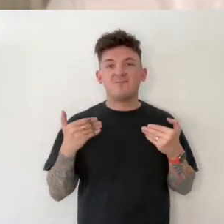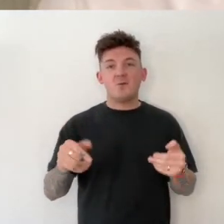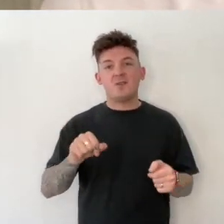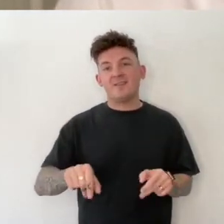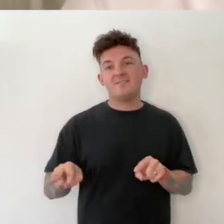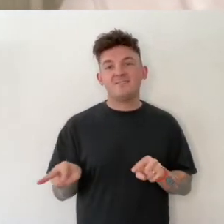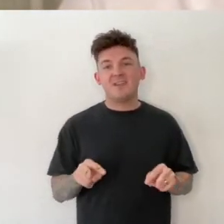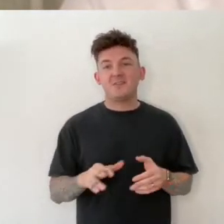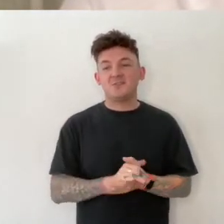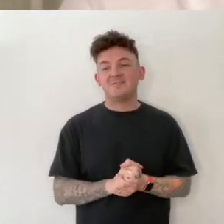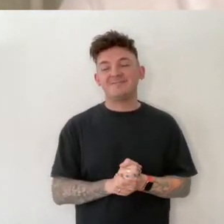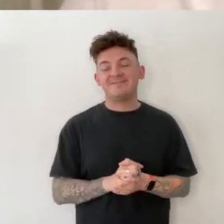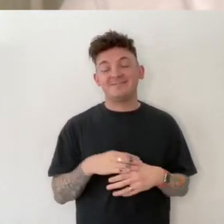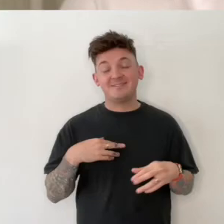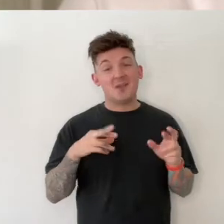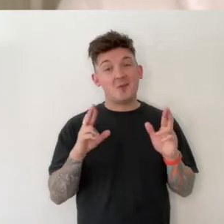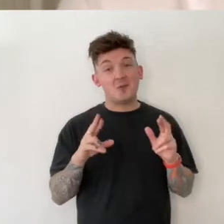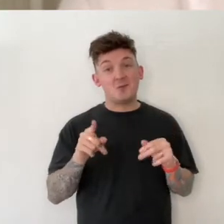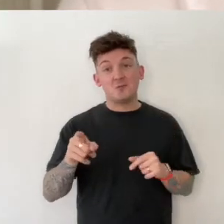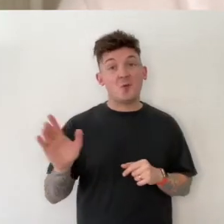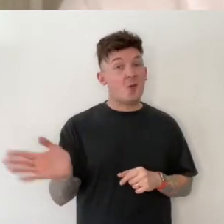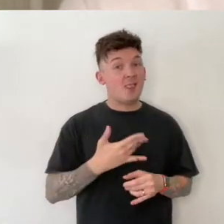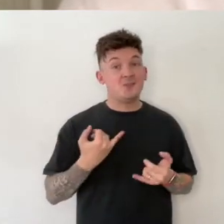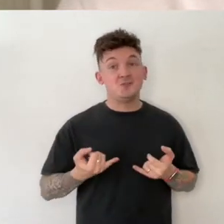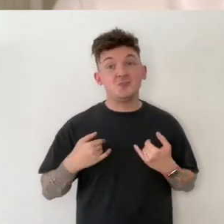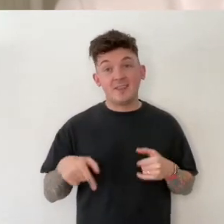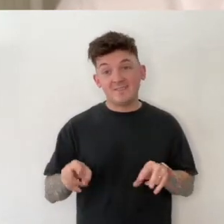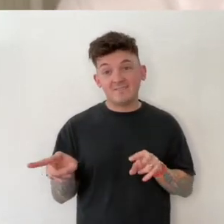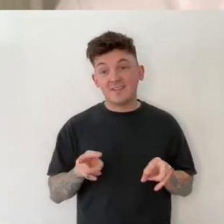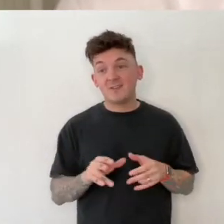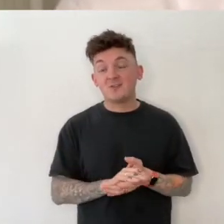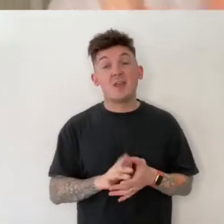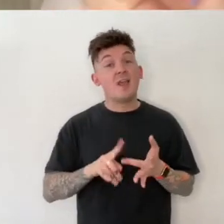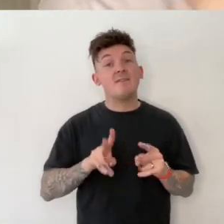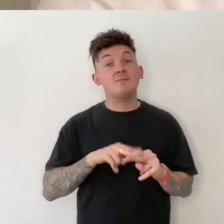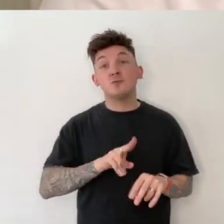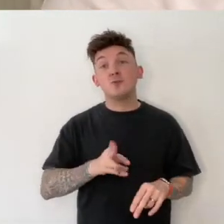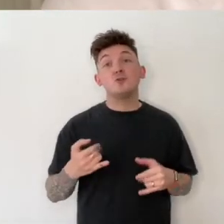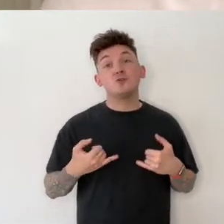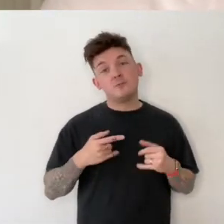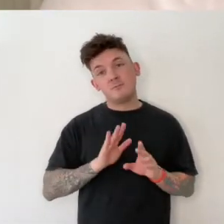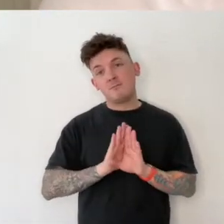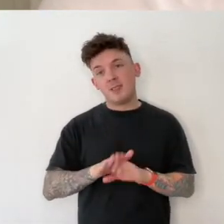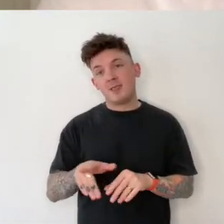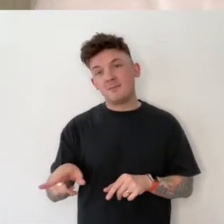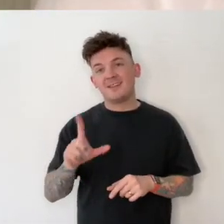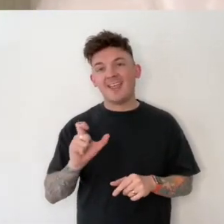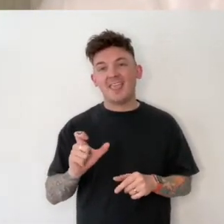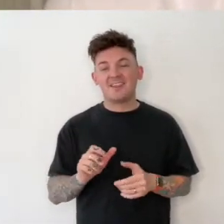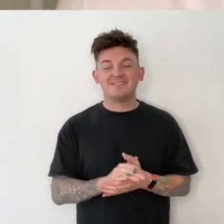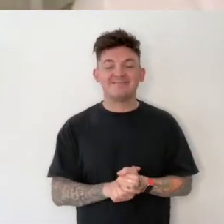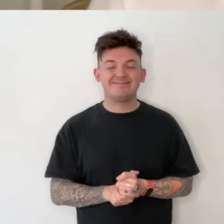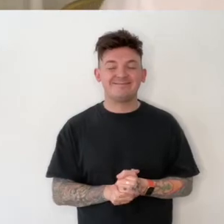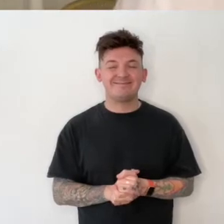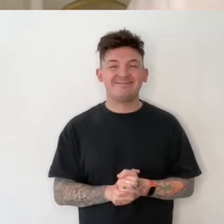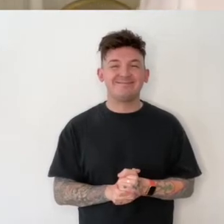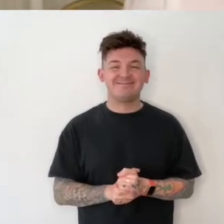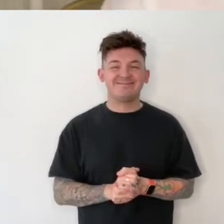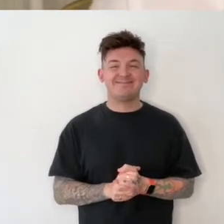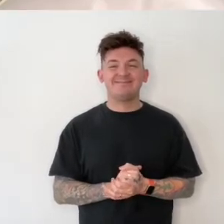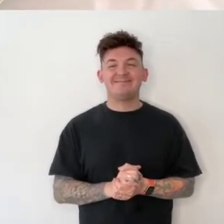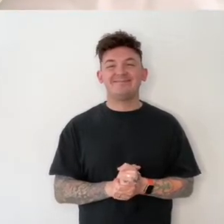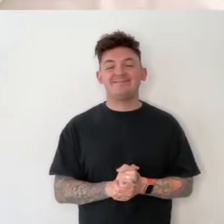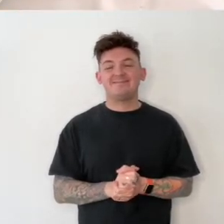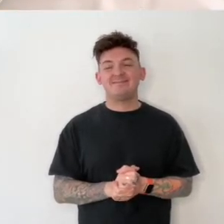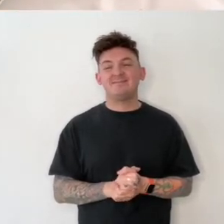i hope that this has lived up to your expectations, if it hasn't then blame Cathy. in many ways